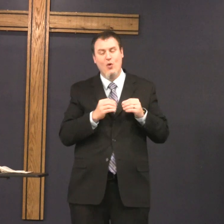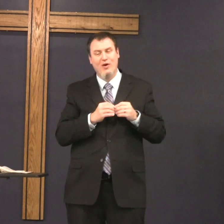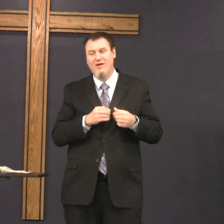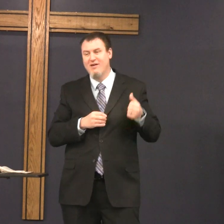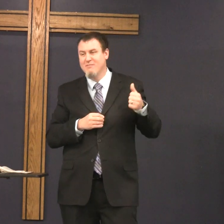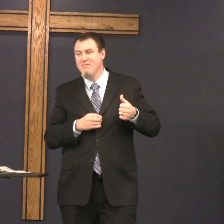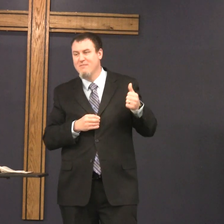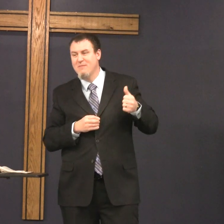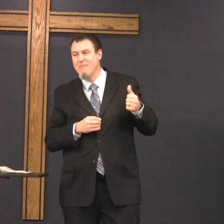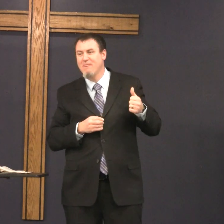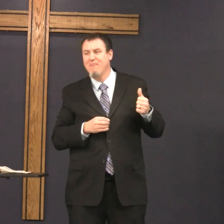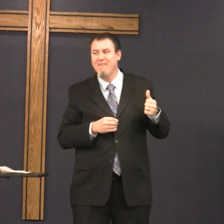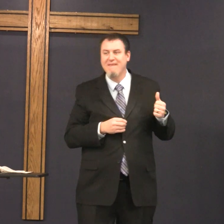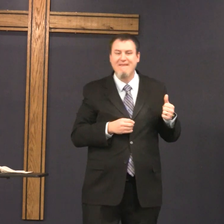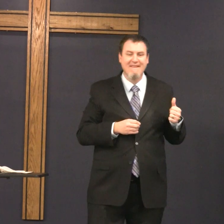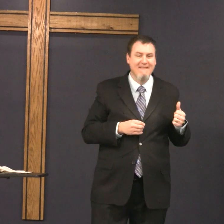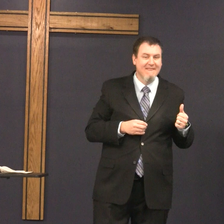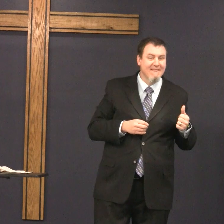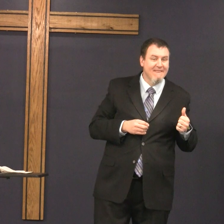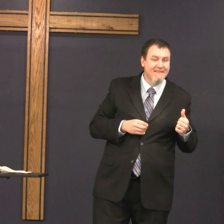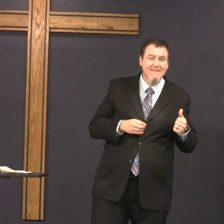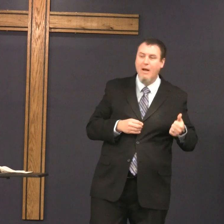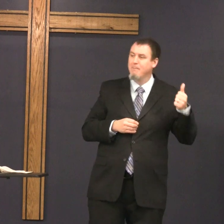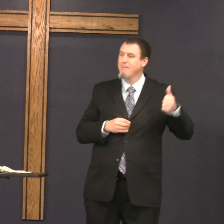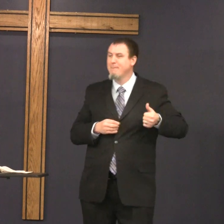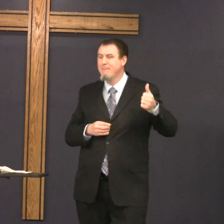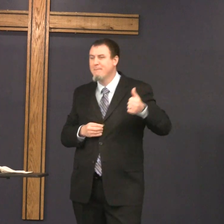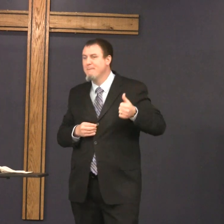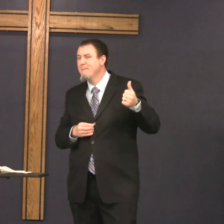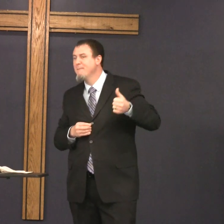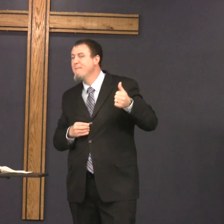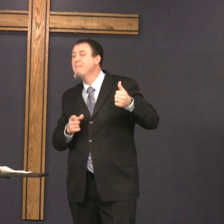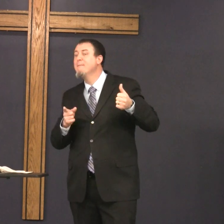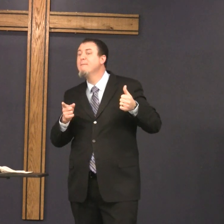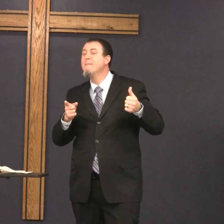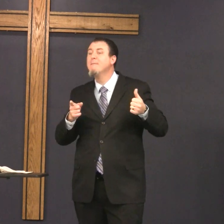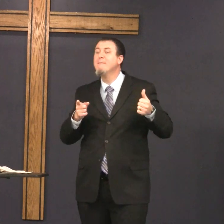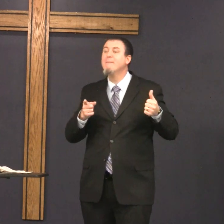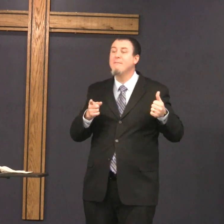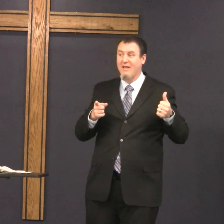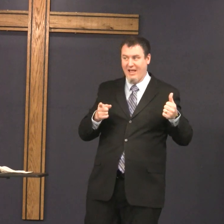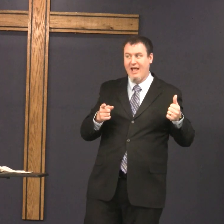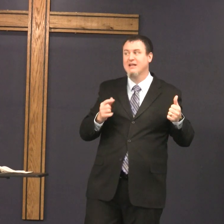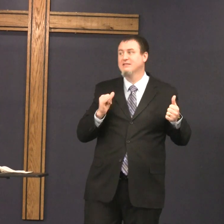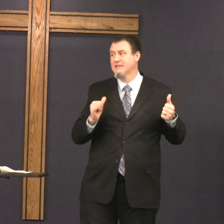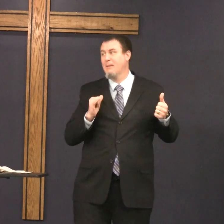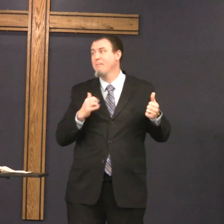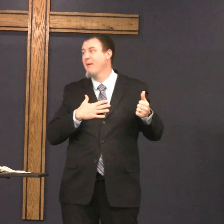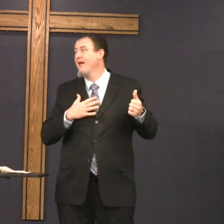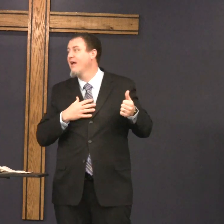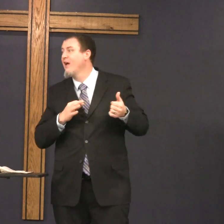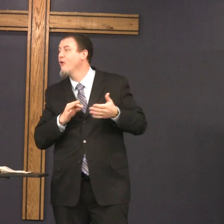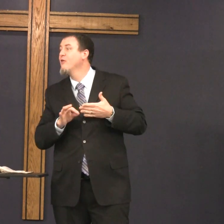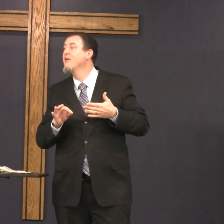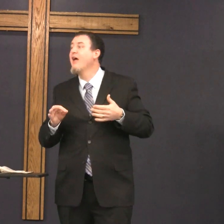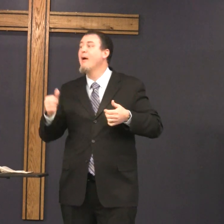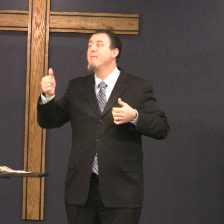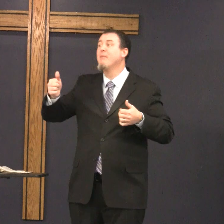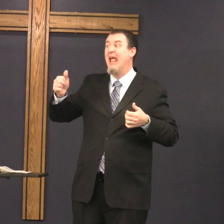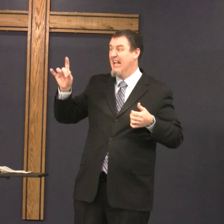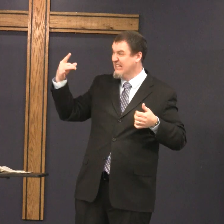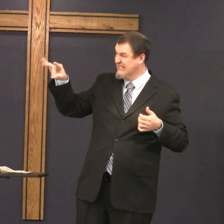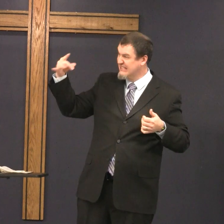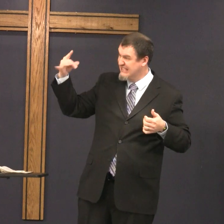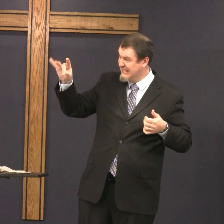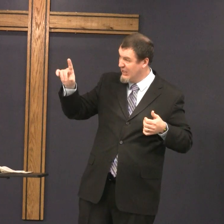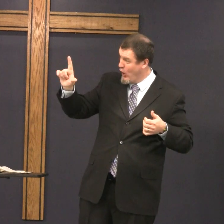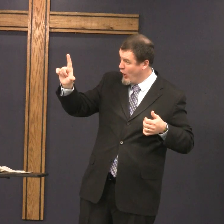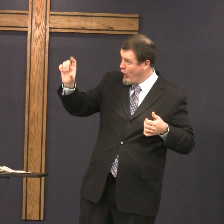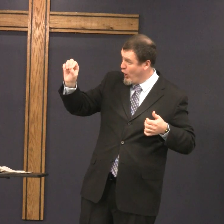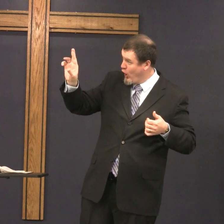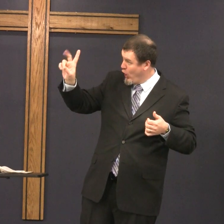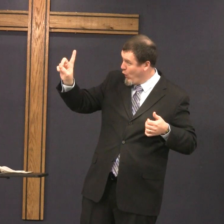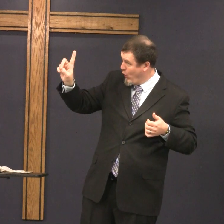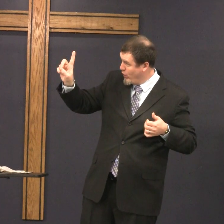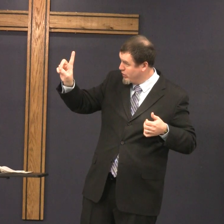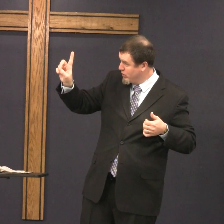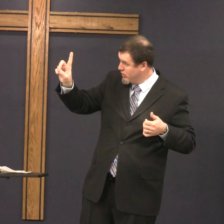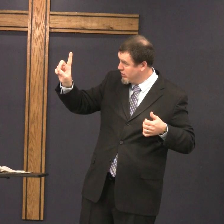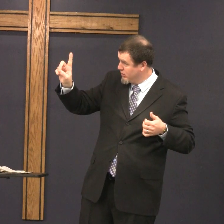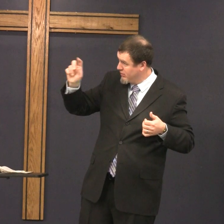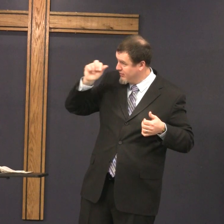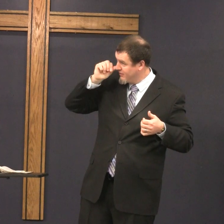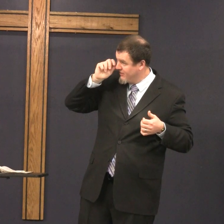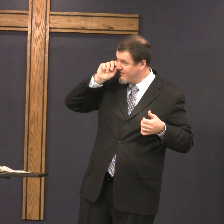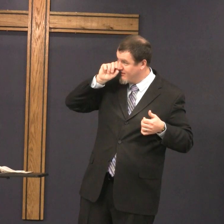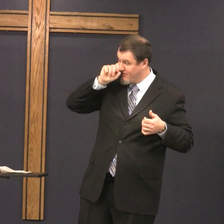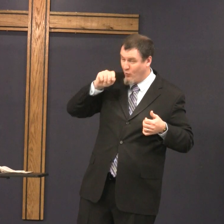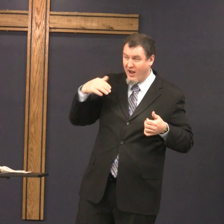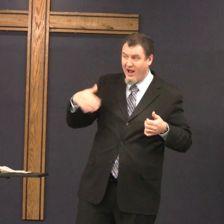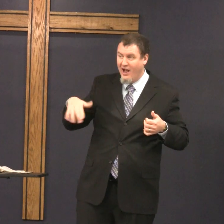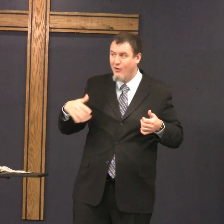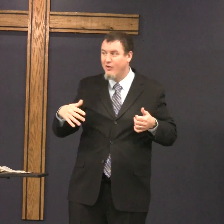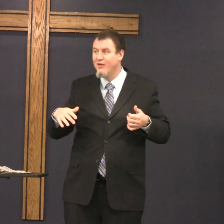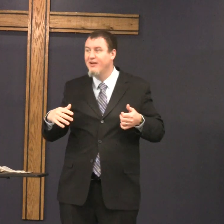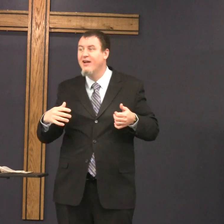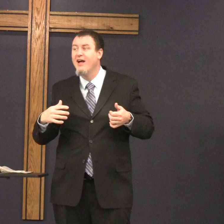no that's there's more than that gotta go higher that's what I said 18. wow